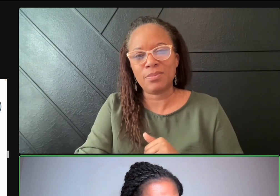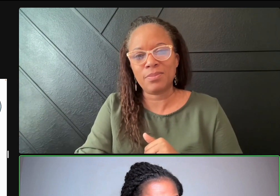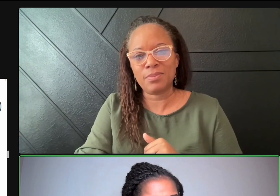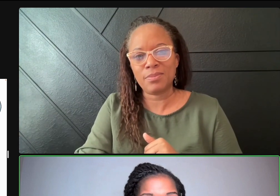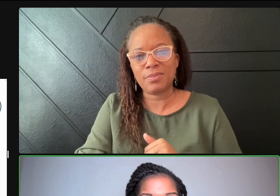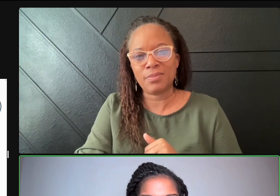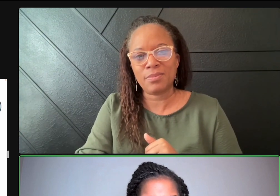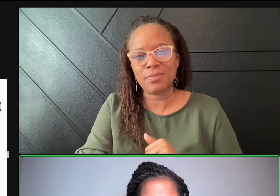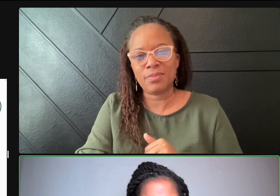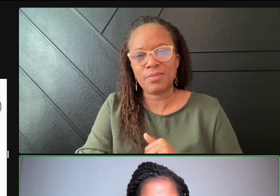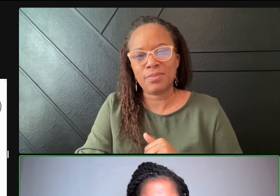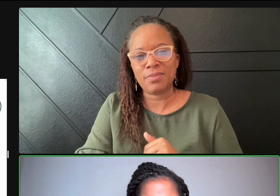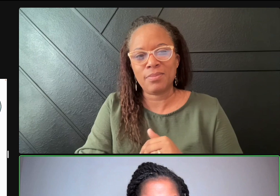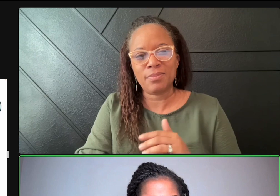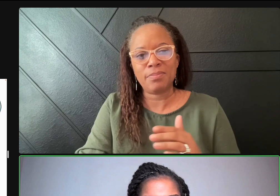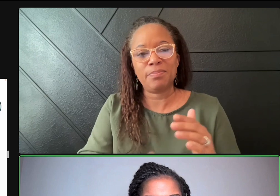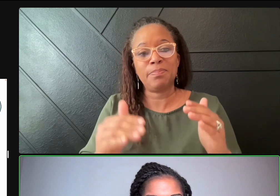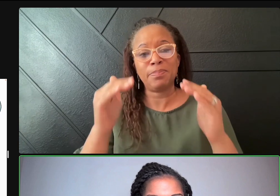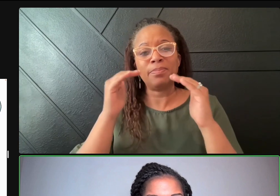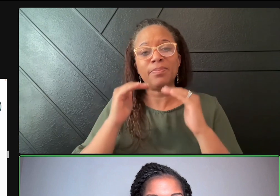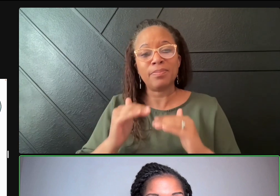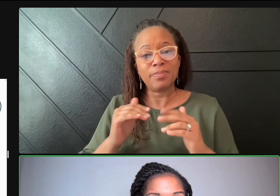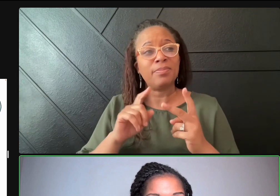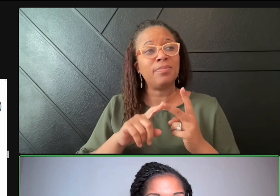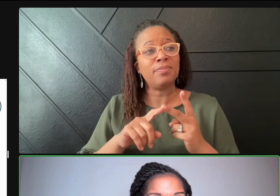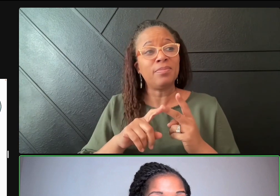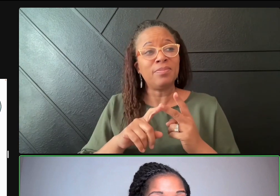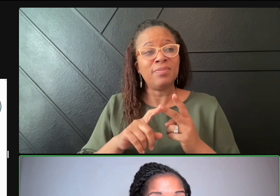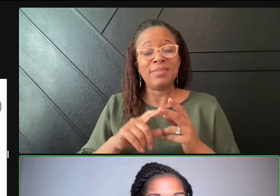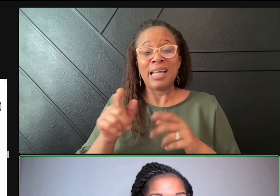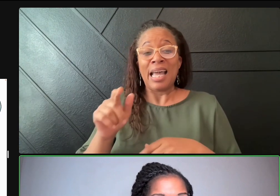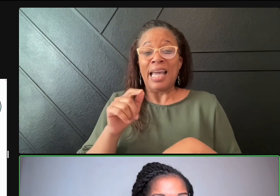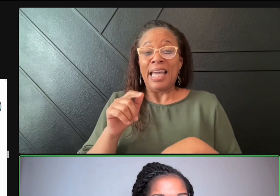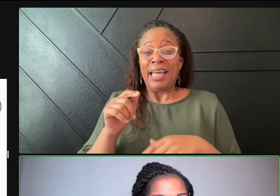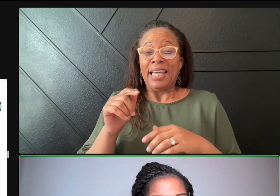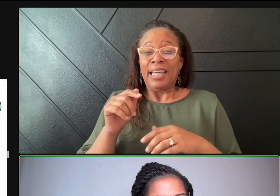accommodations as needed. Moving on to the next slide.